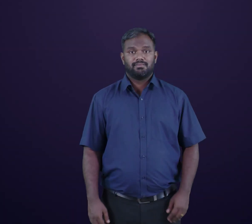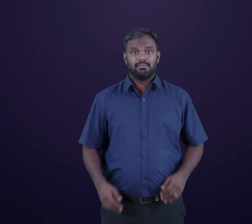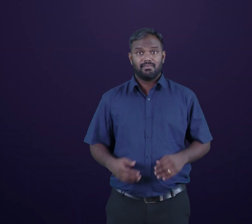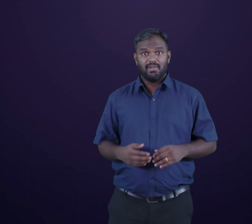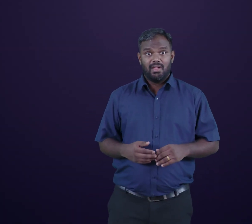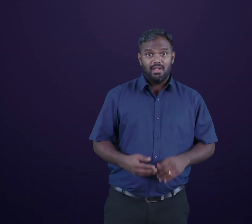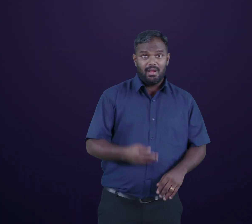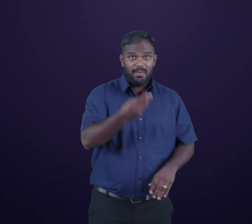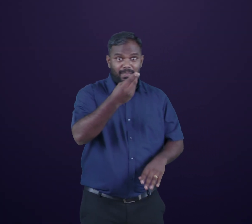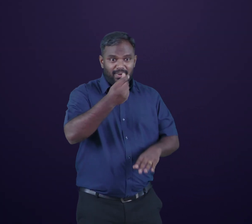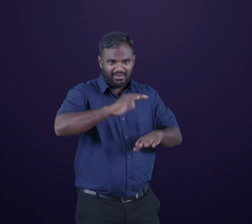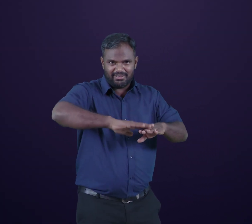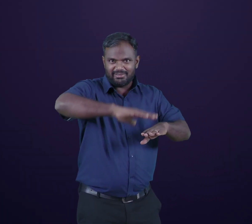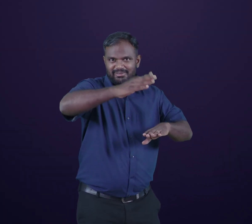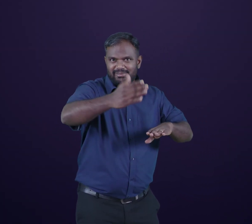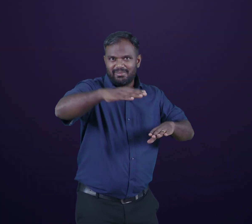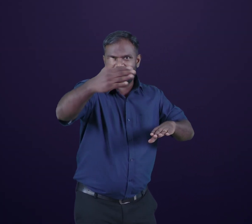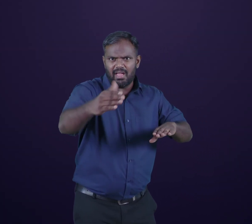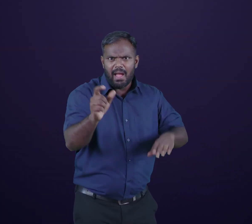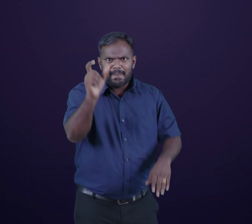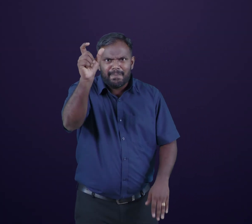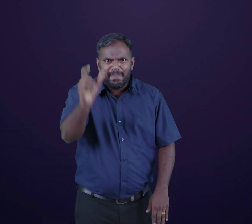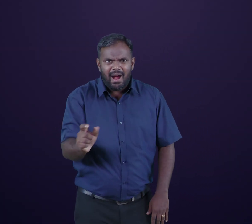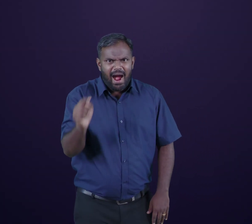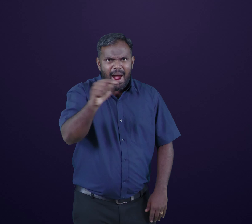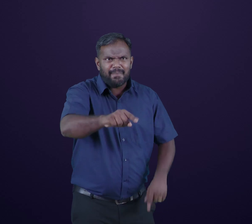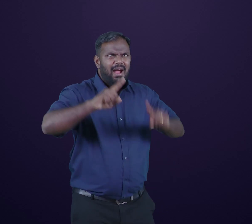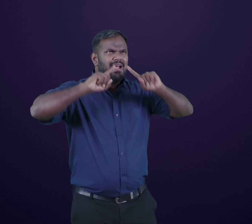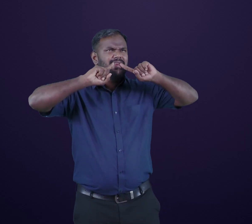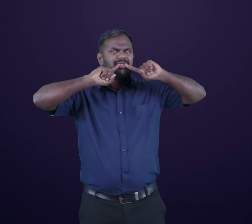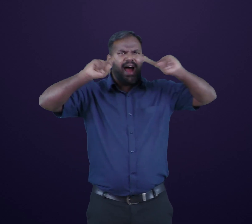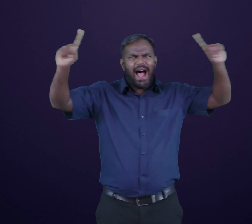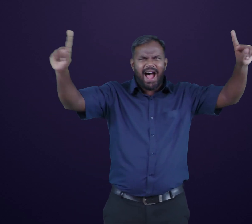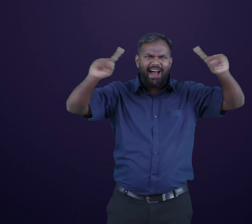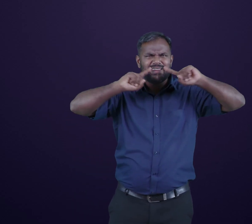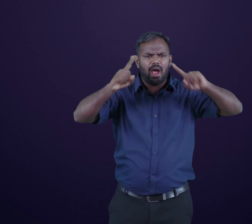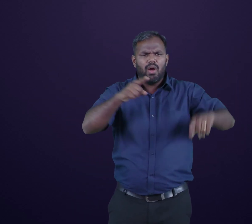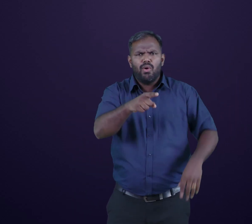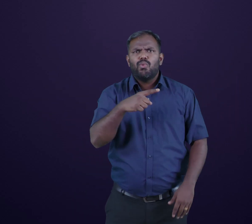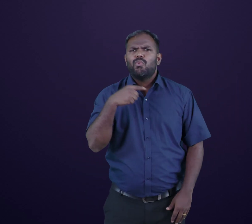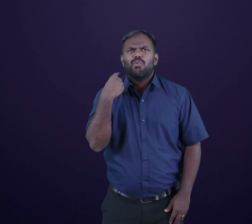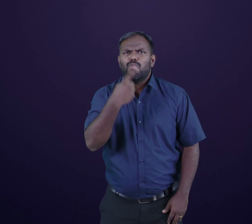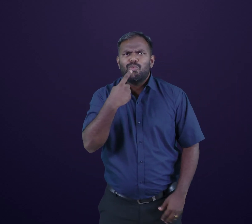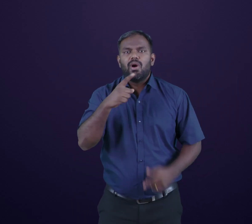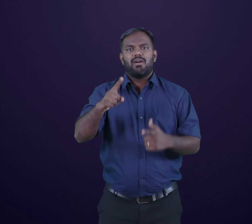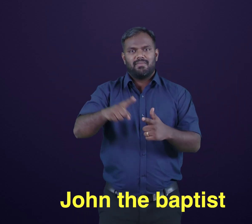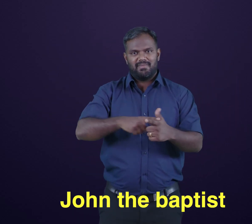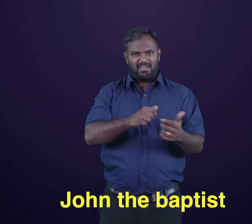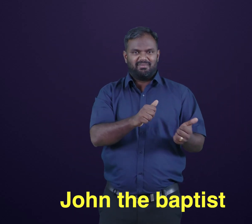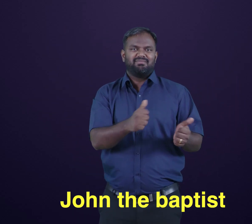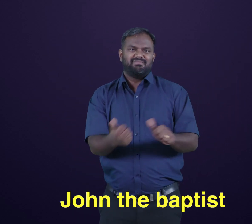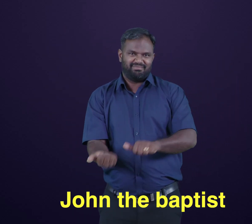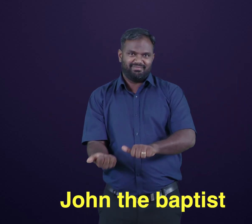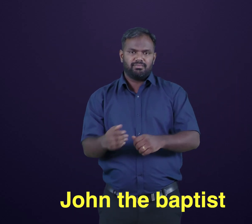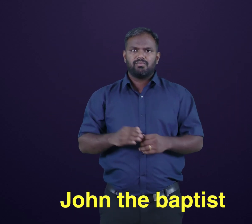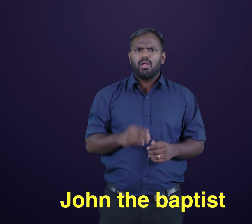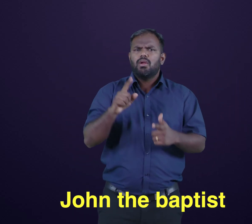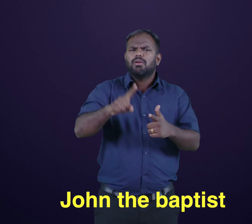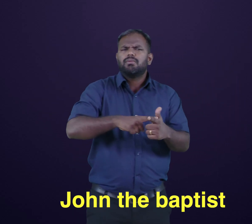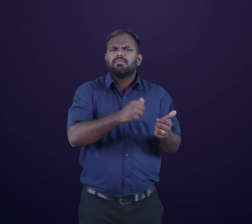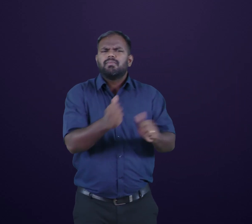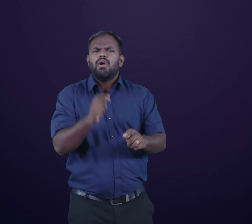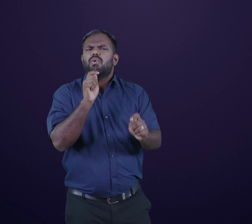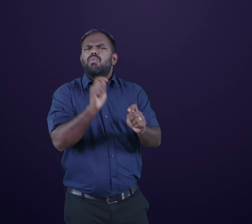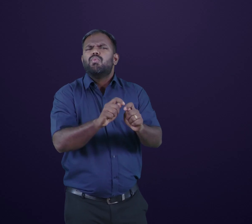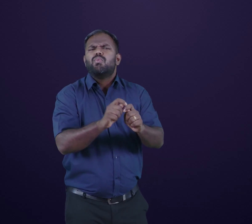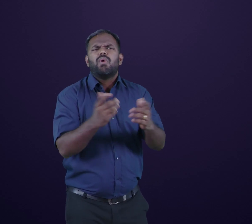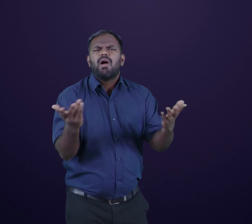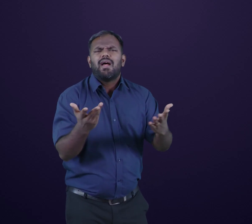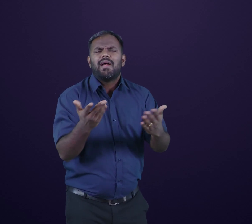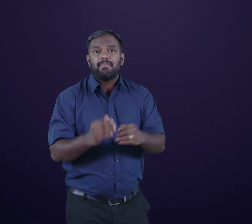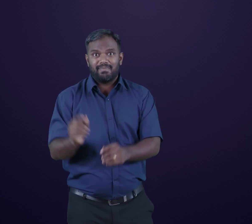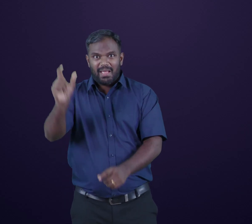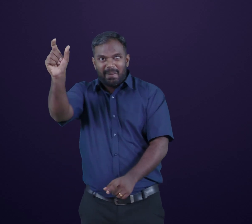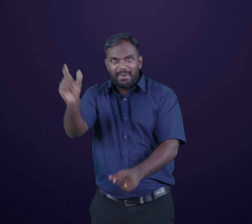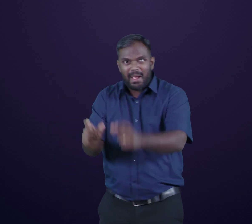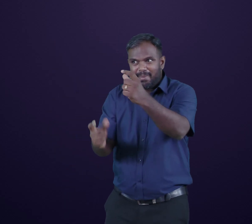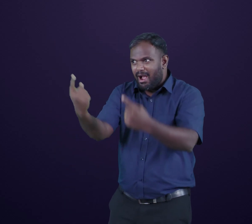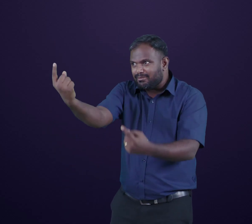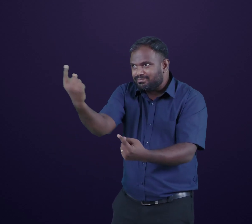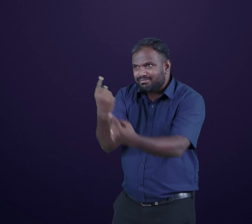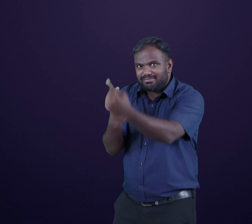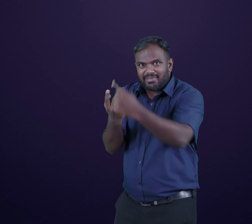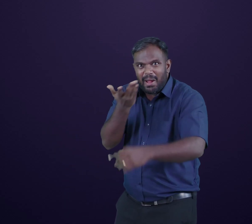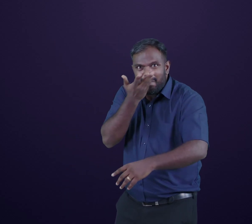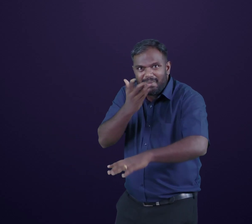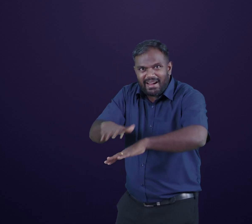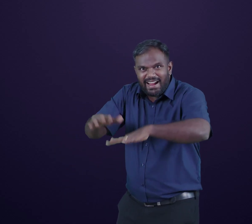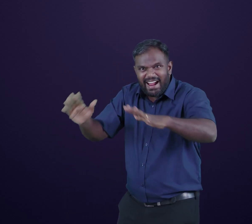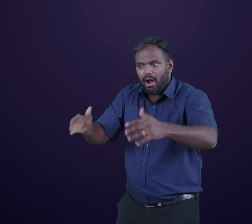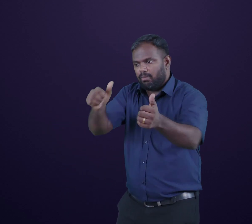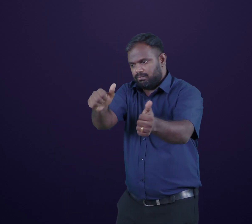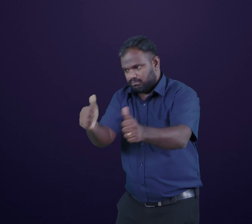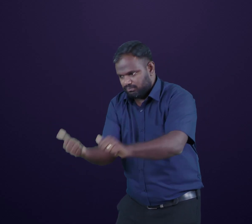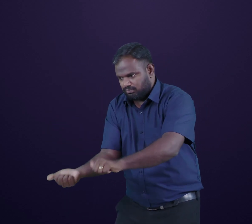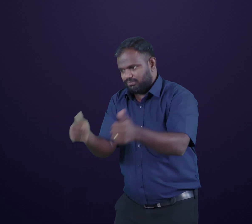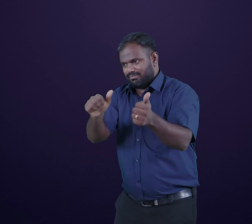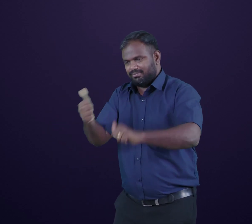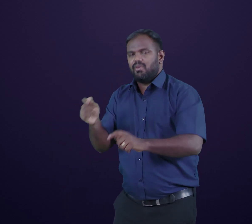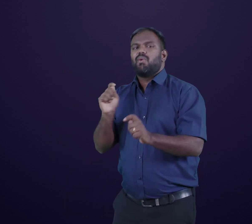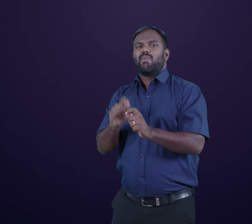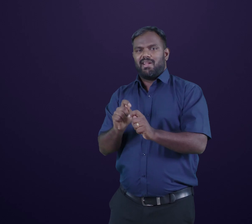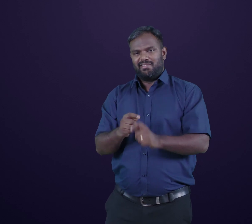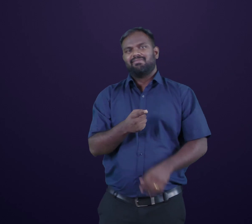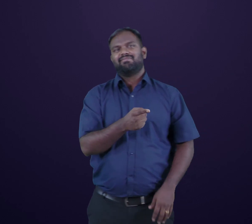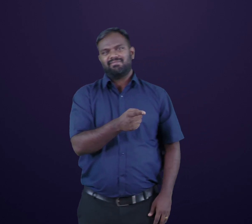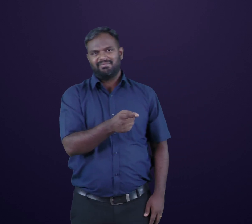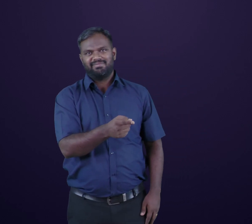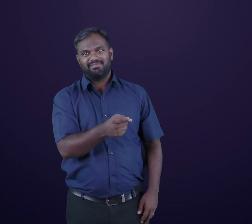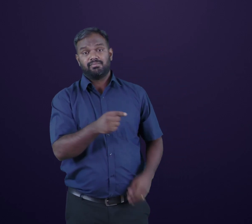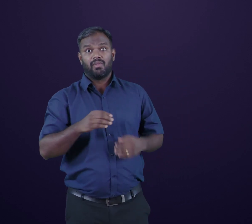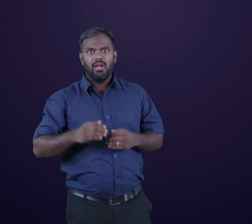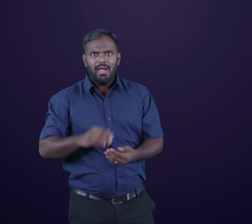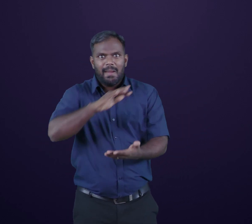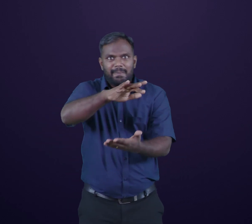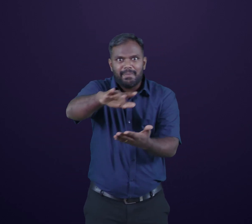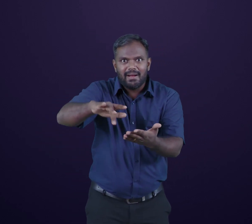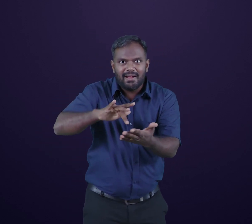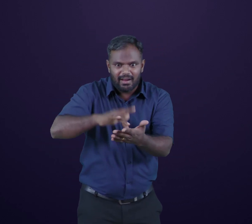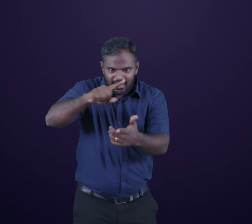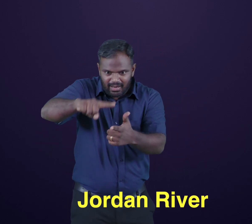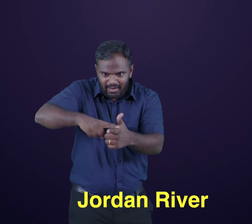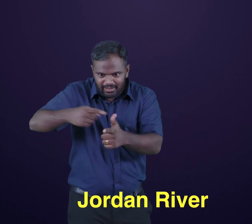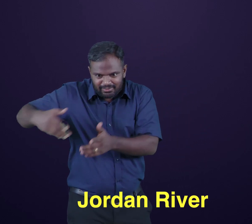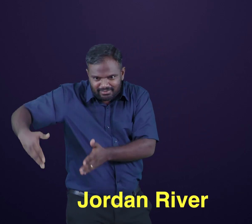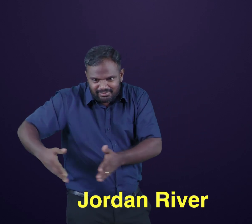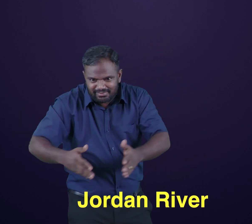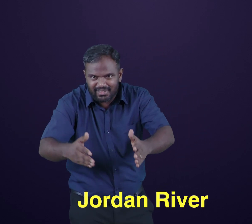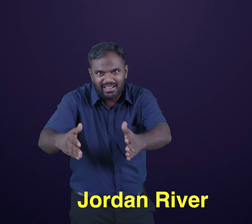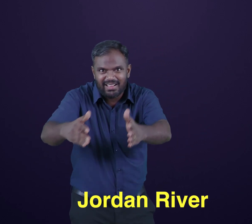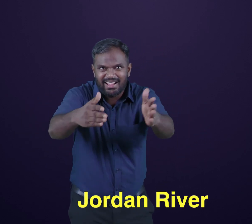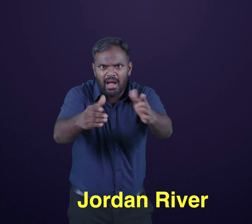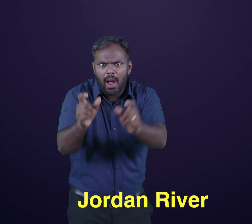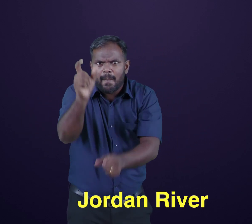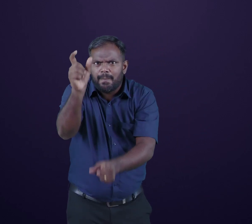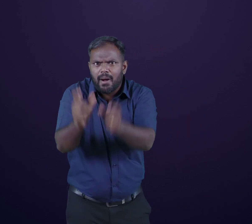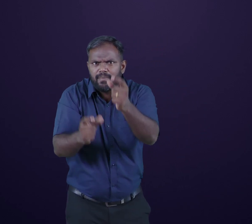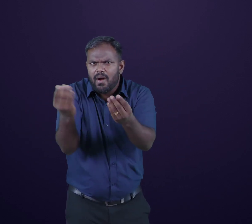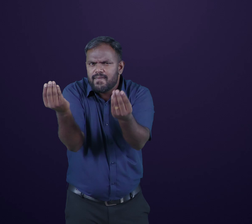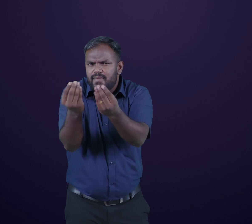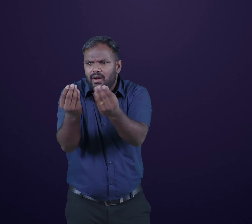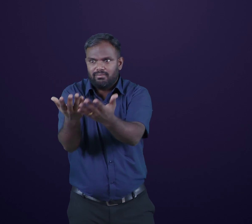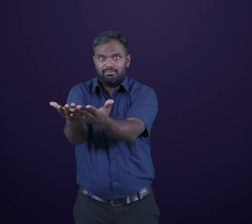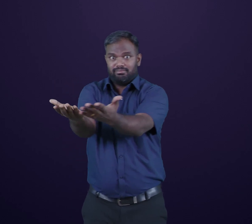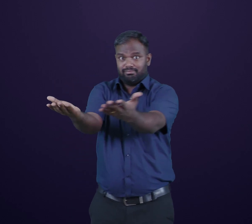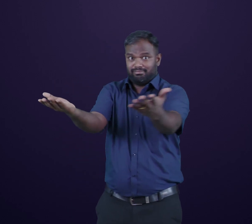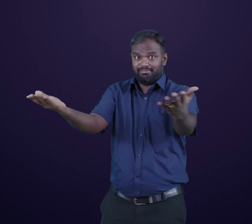This was John, the one who came and was baptizing people in the desert area.